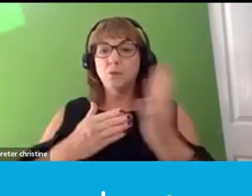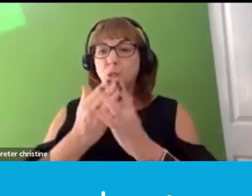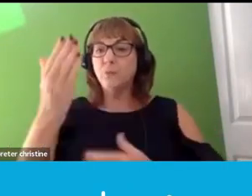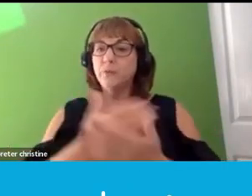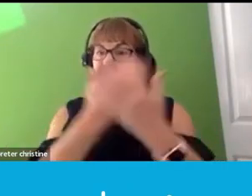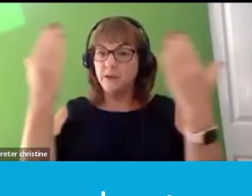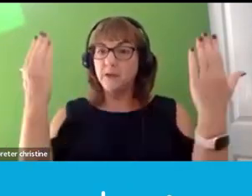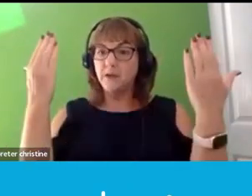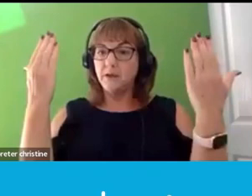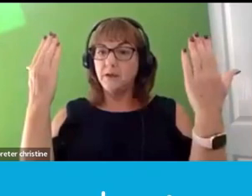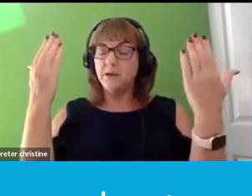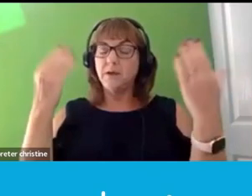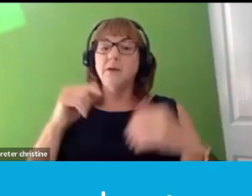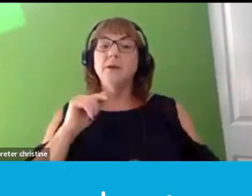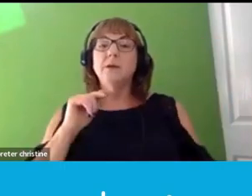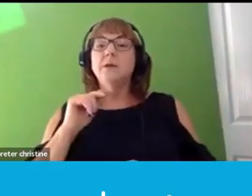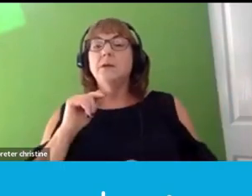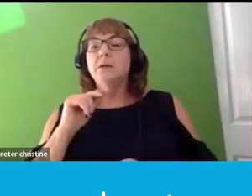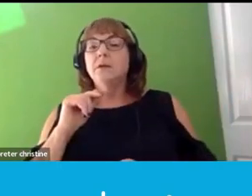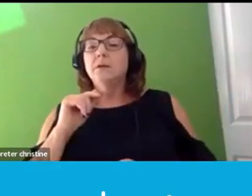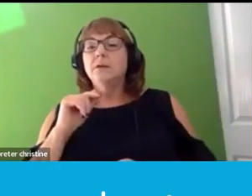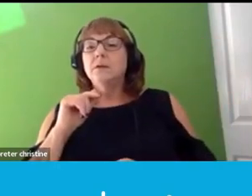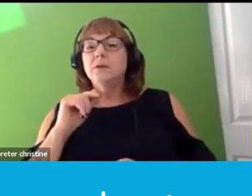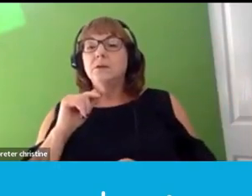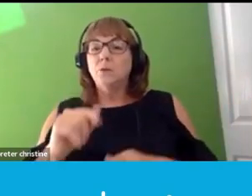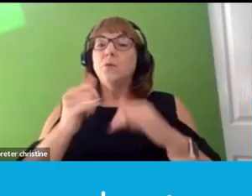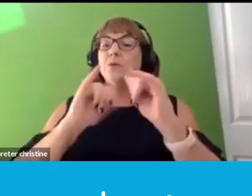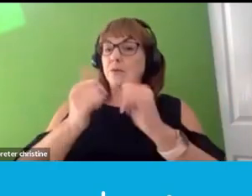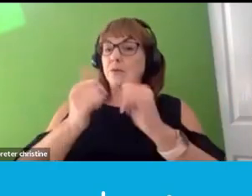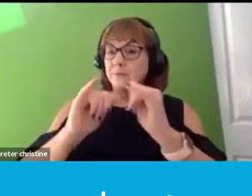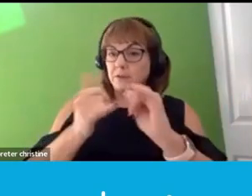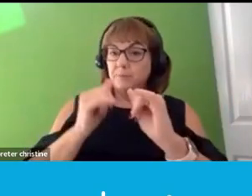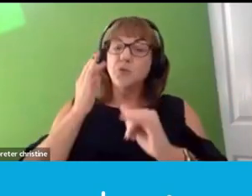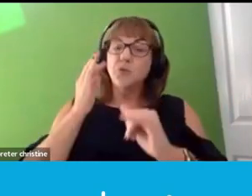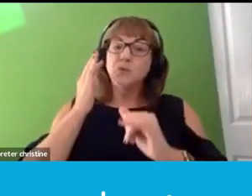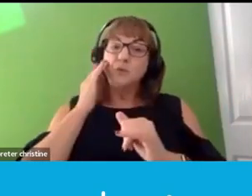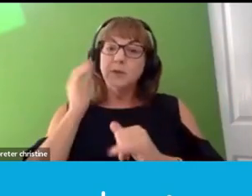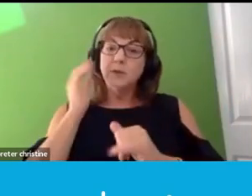often sometimes for individuals with additional needs, or all of us, we all have different sensory